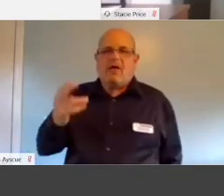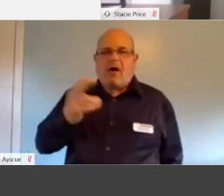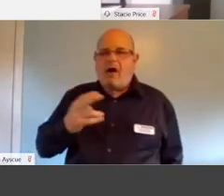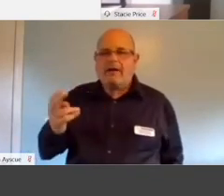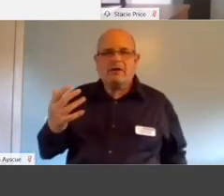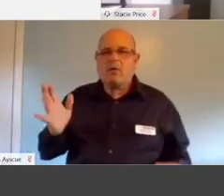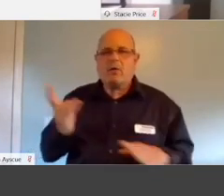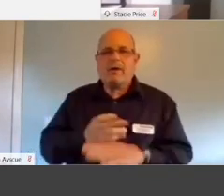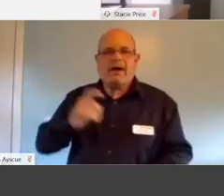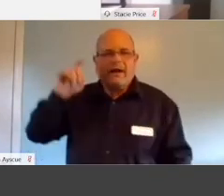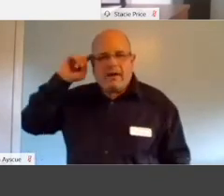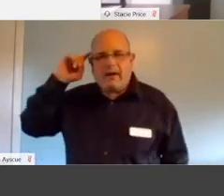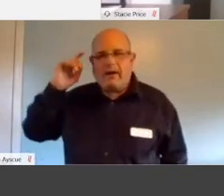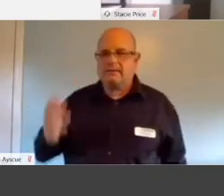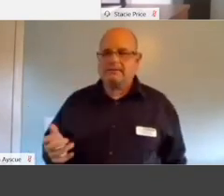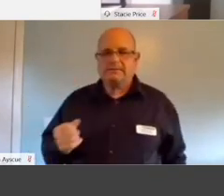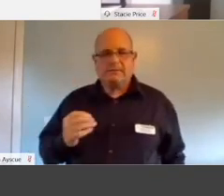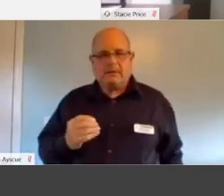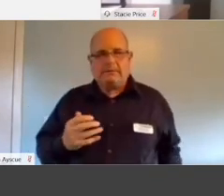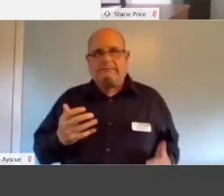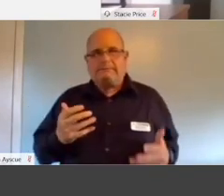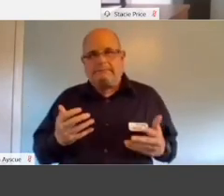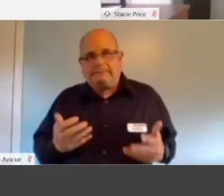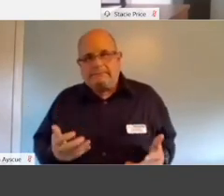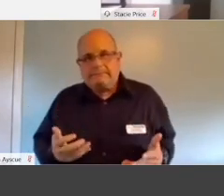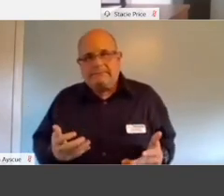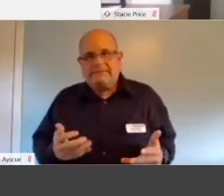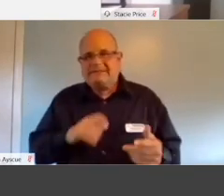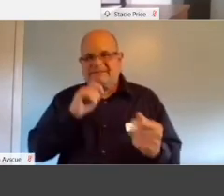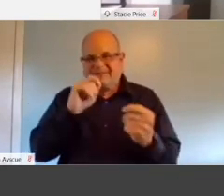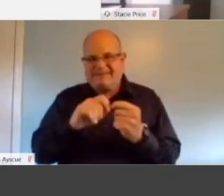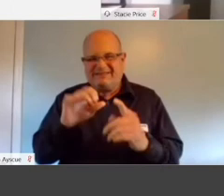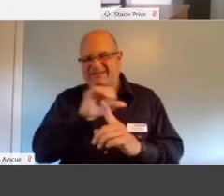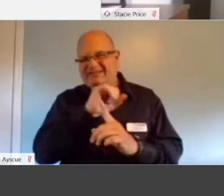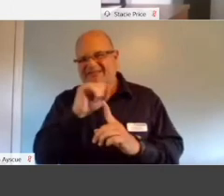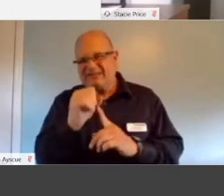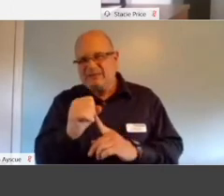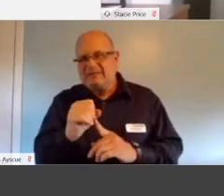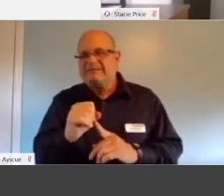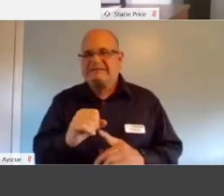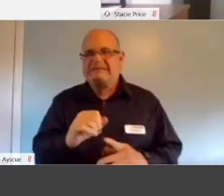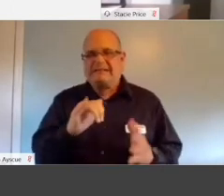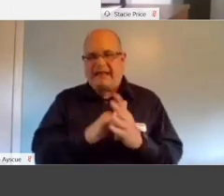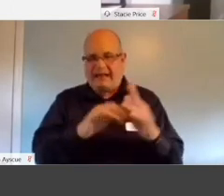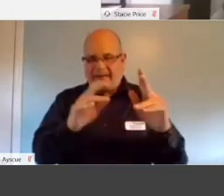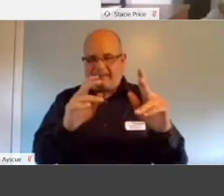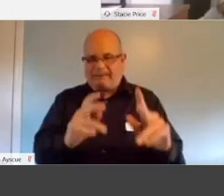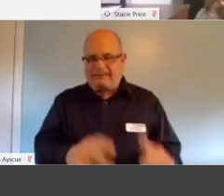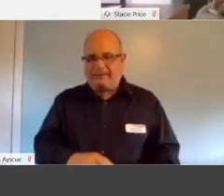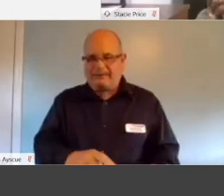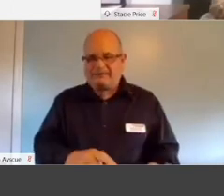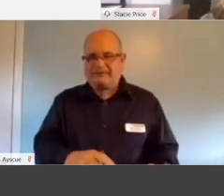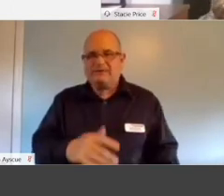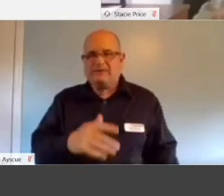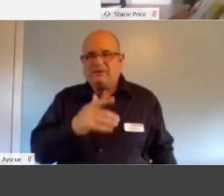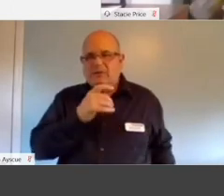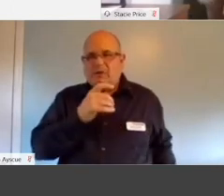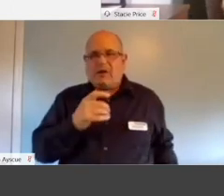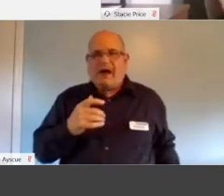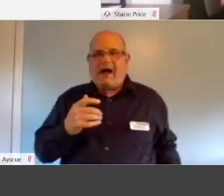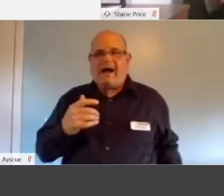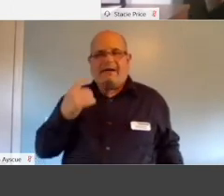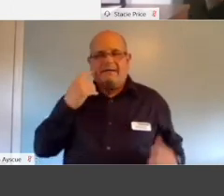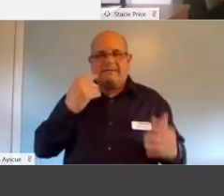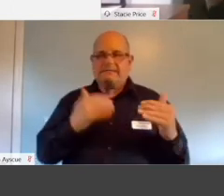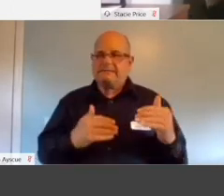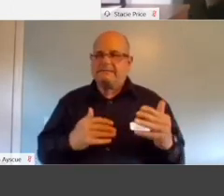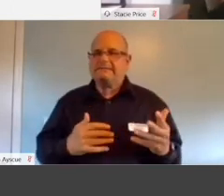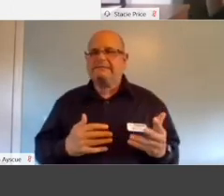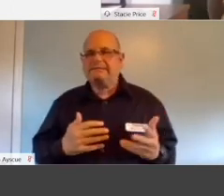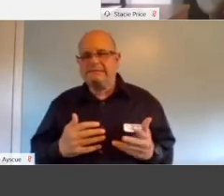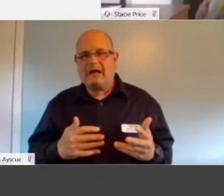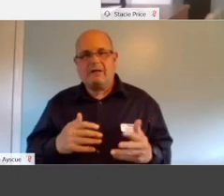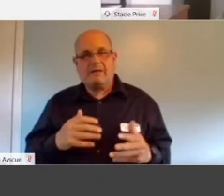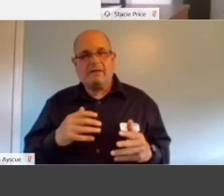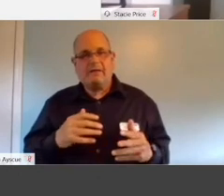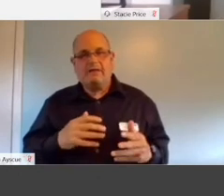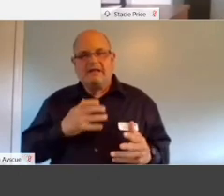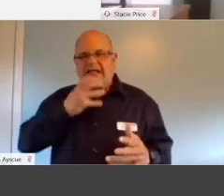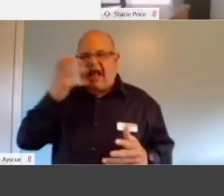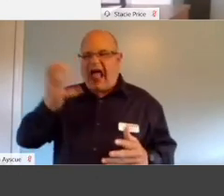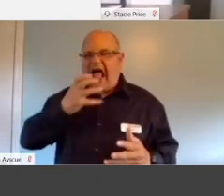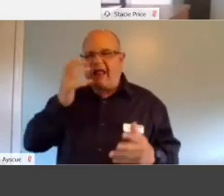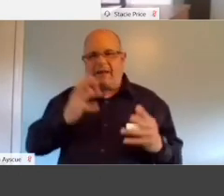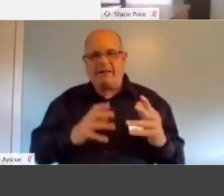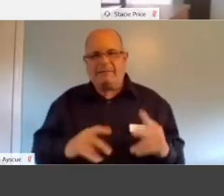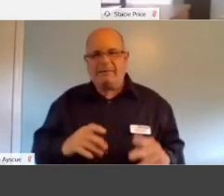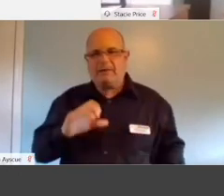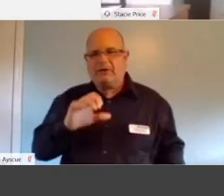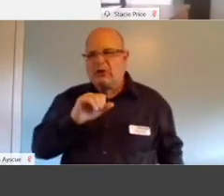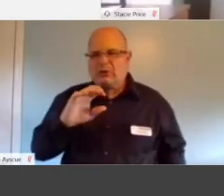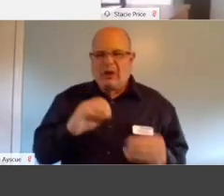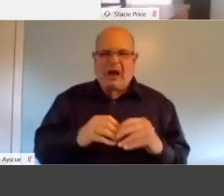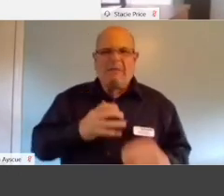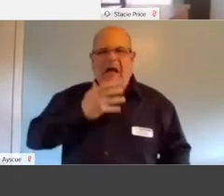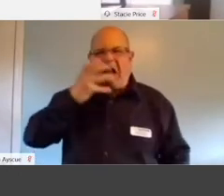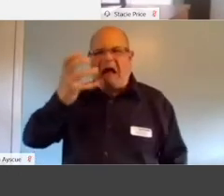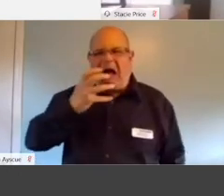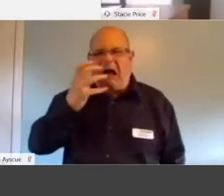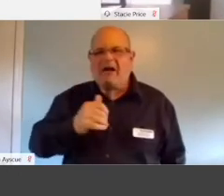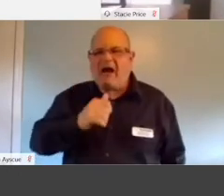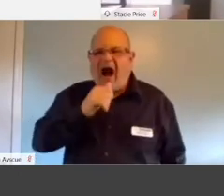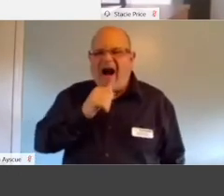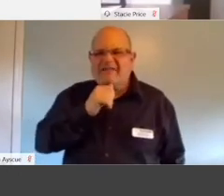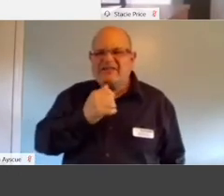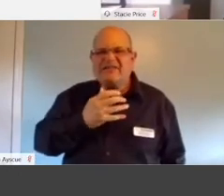aid, the impaired individual was yelling, giving people's social security numbers in